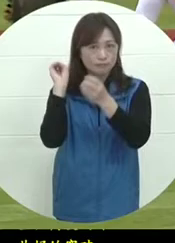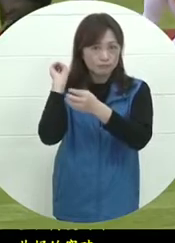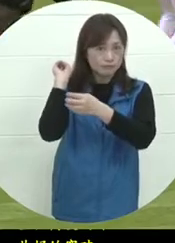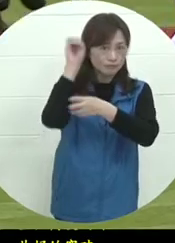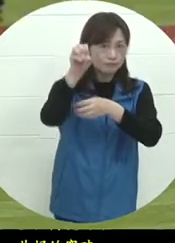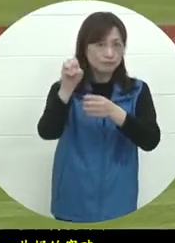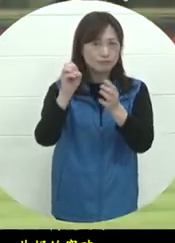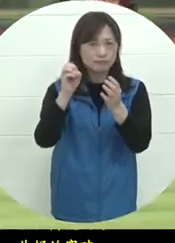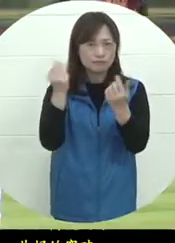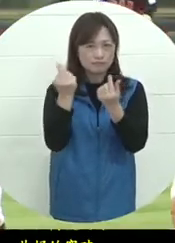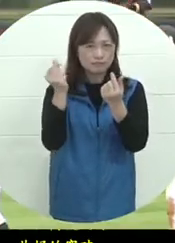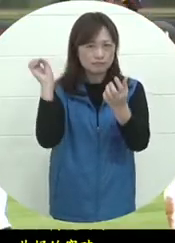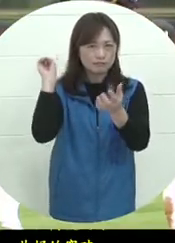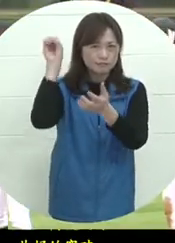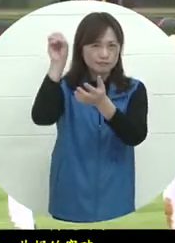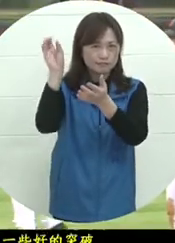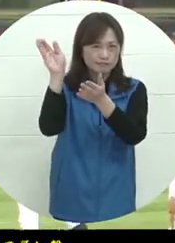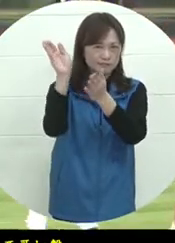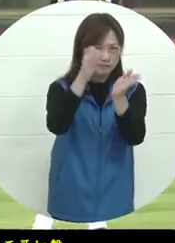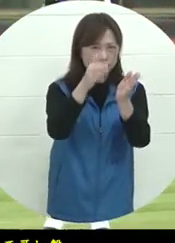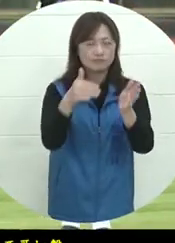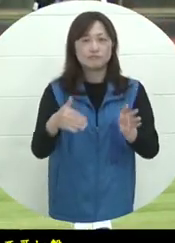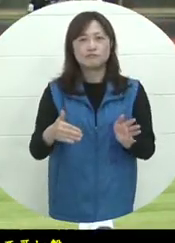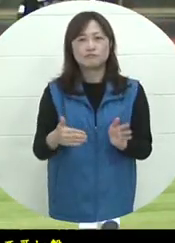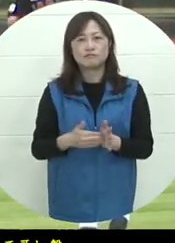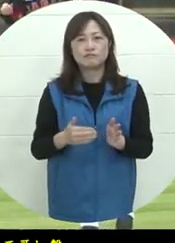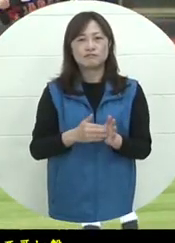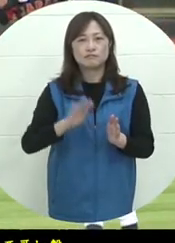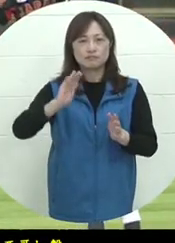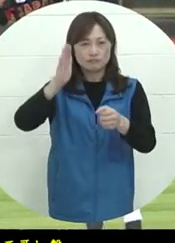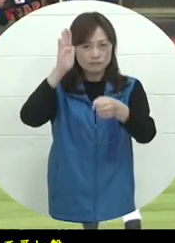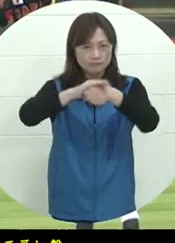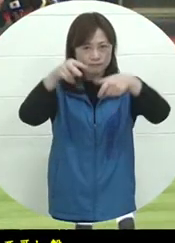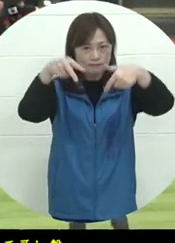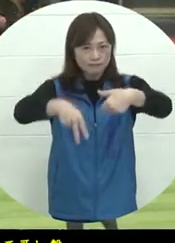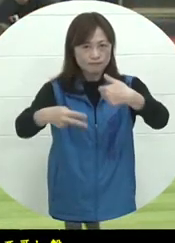Fortunately, the fielder behind him stopped him after a bounce